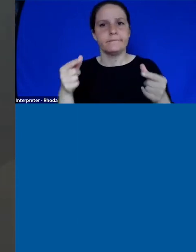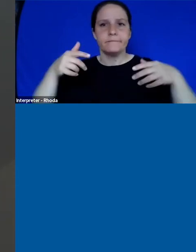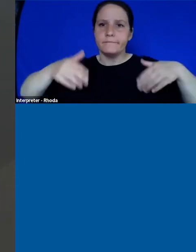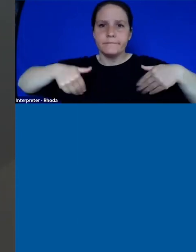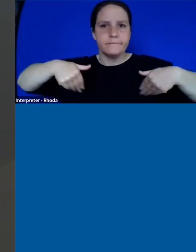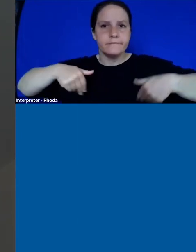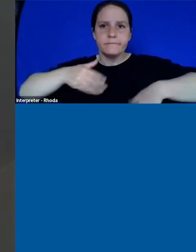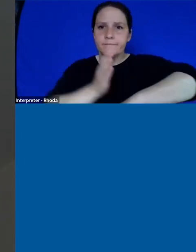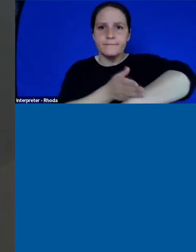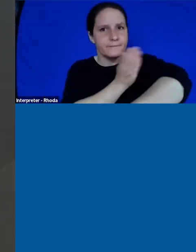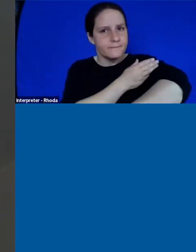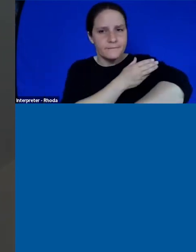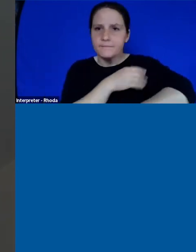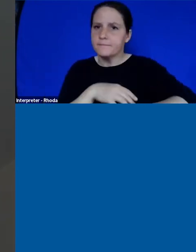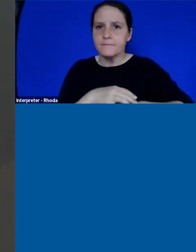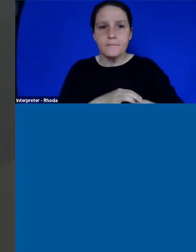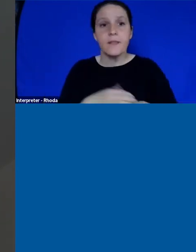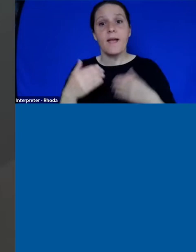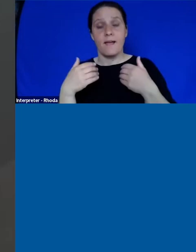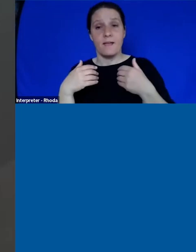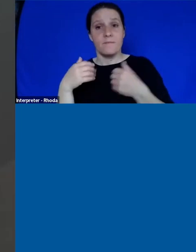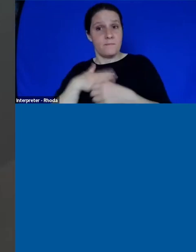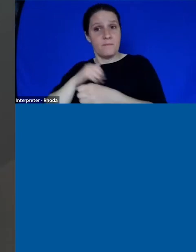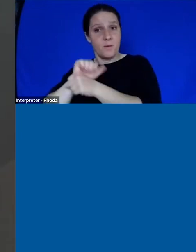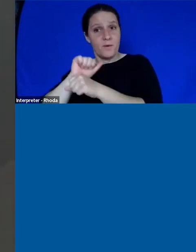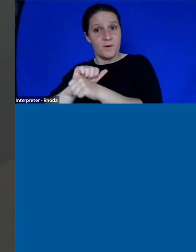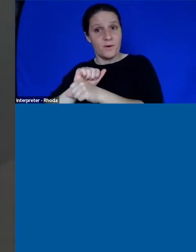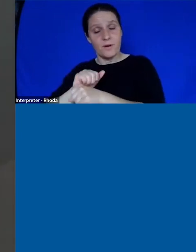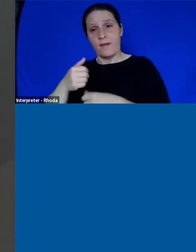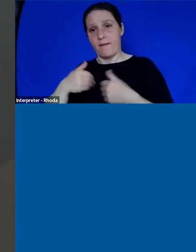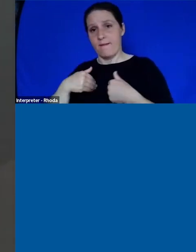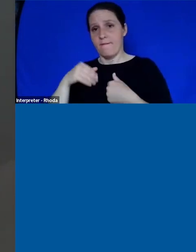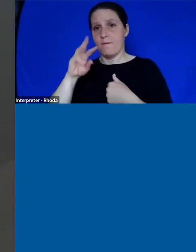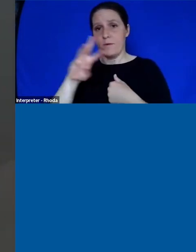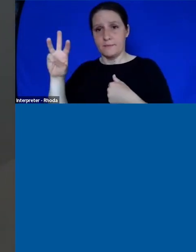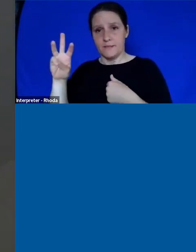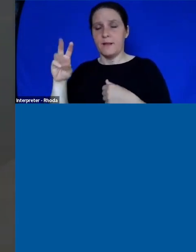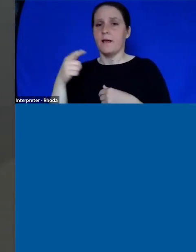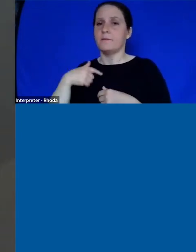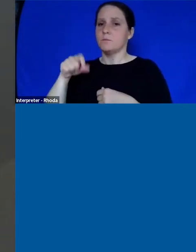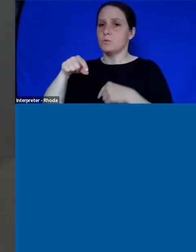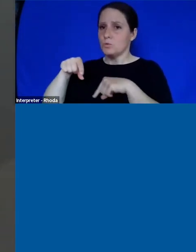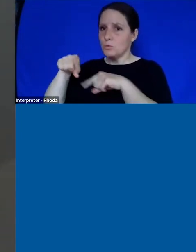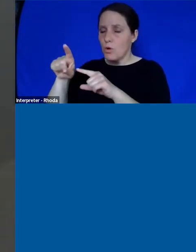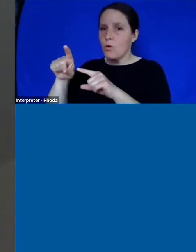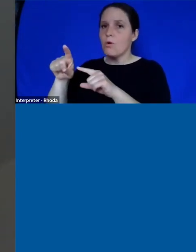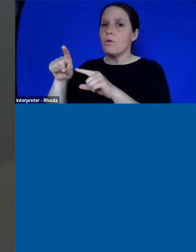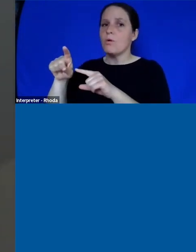I have a website for work where I'm supposed to go and get data on exposures.